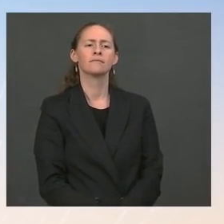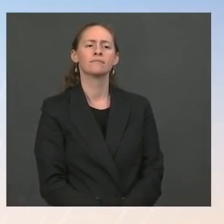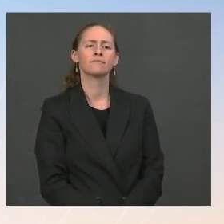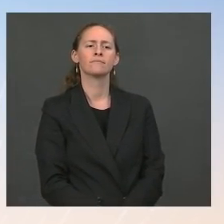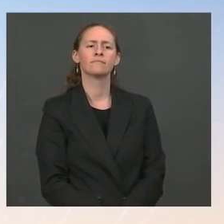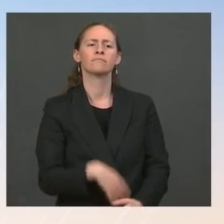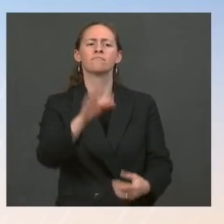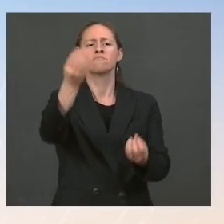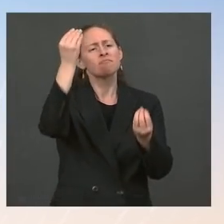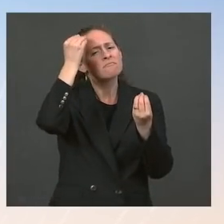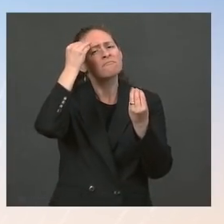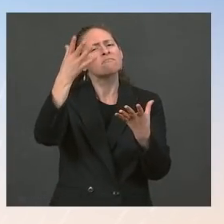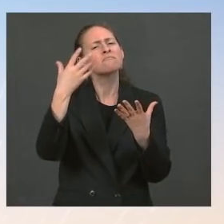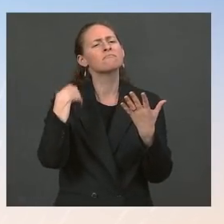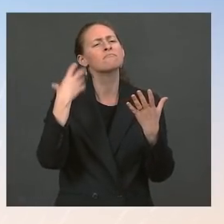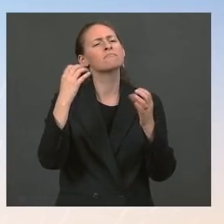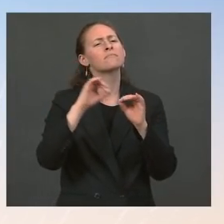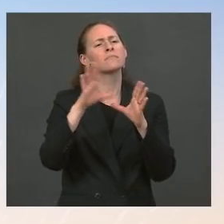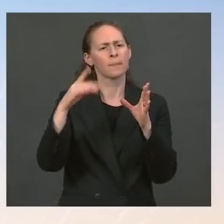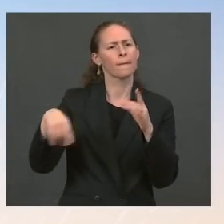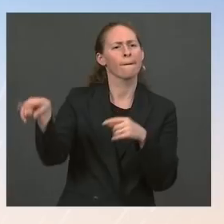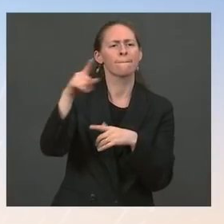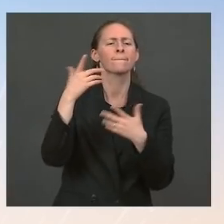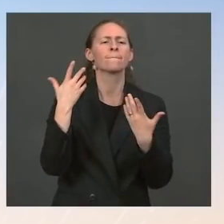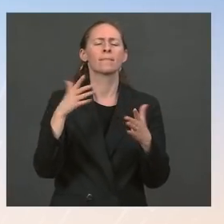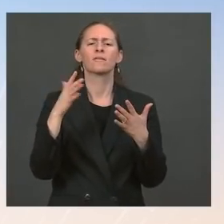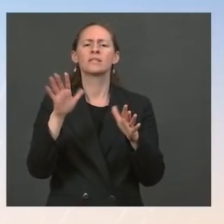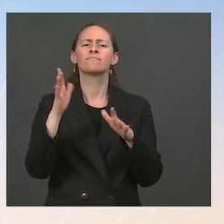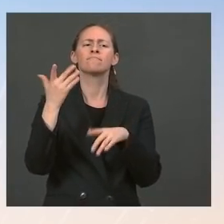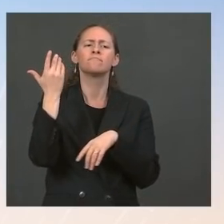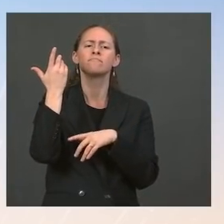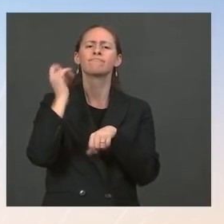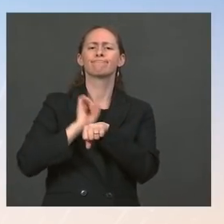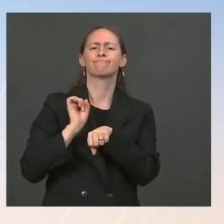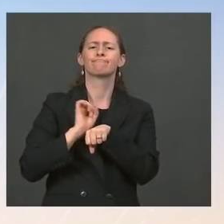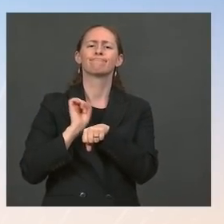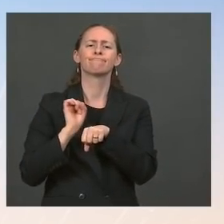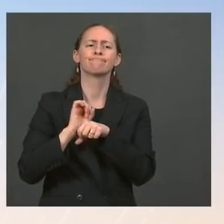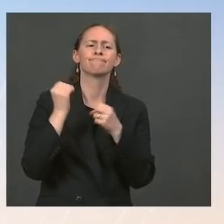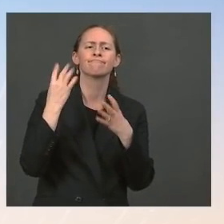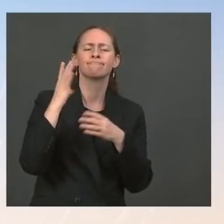including the Department of Treasury, who have vast experience and play vital roles at this moment in time.